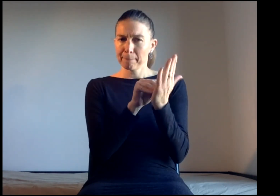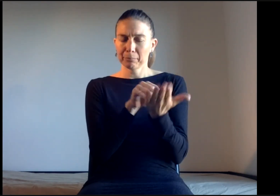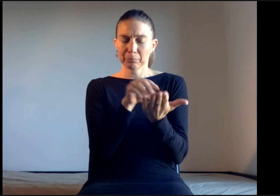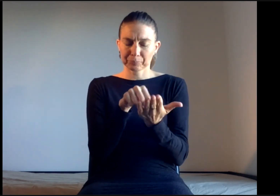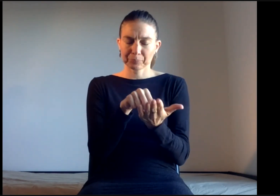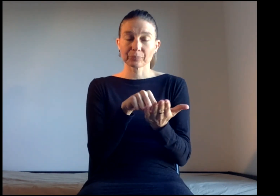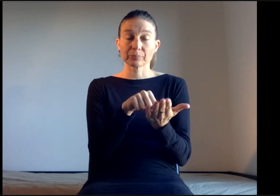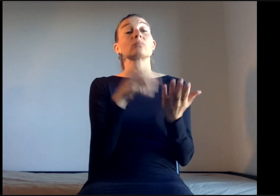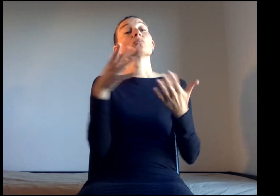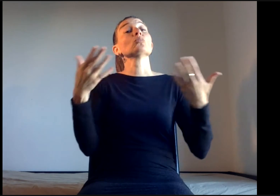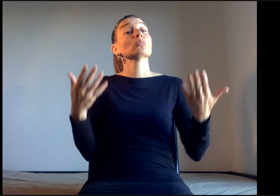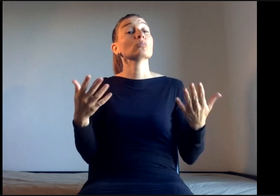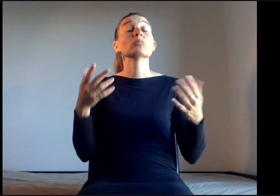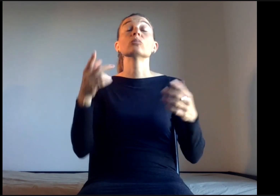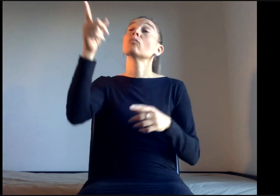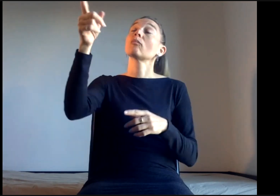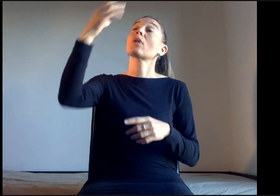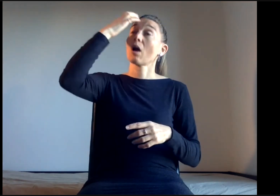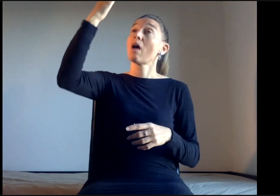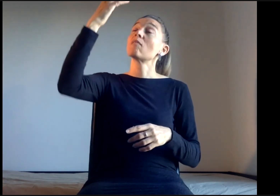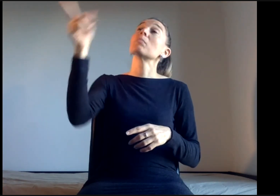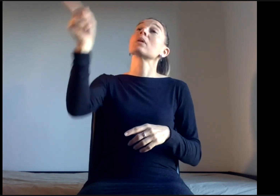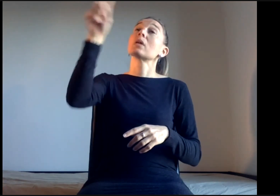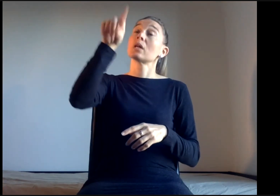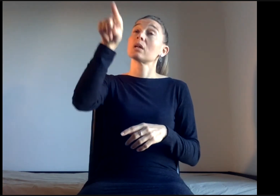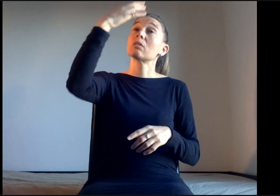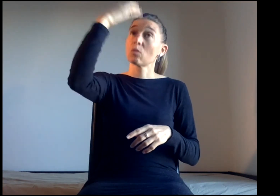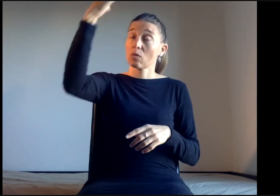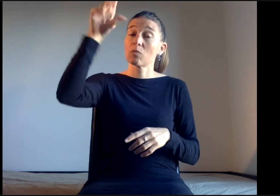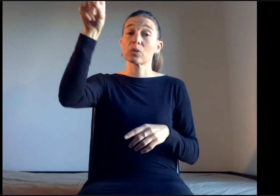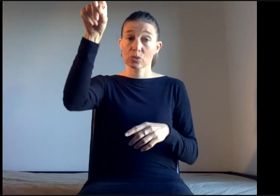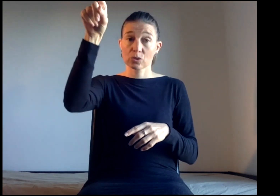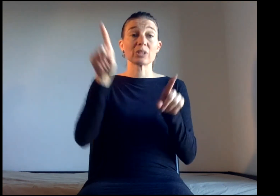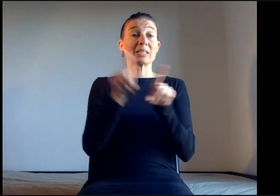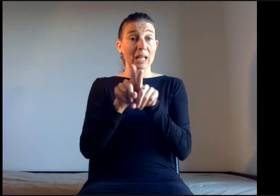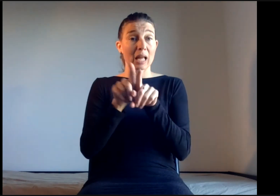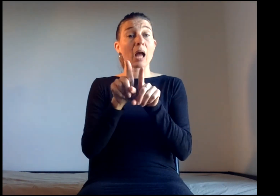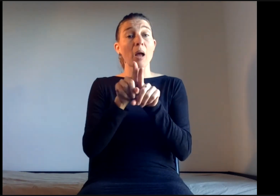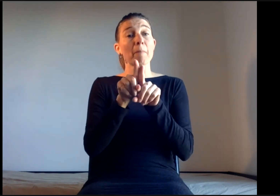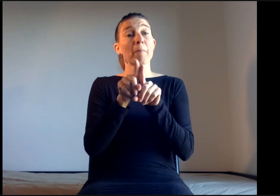providing measures to make information accessible.